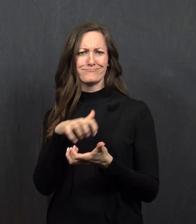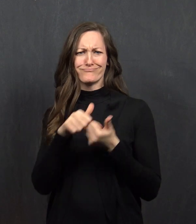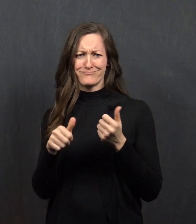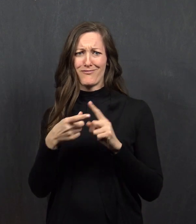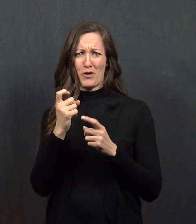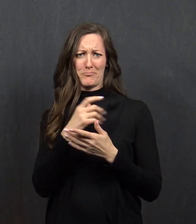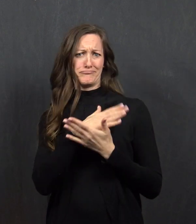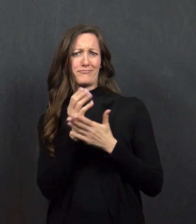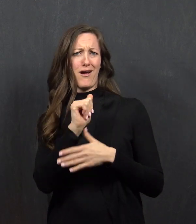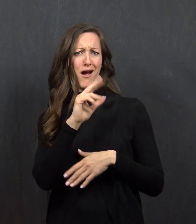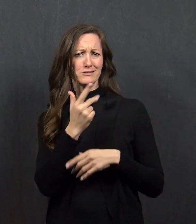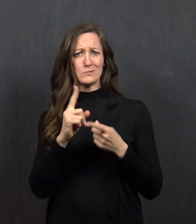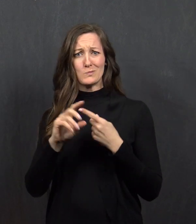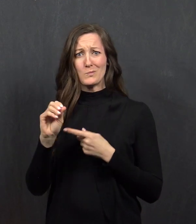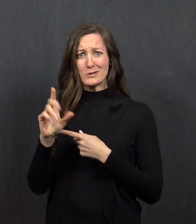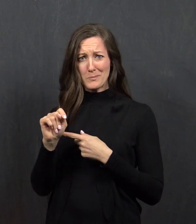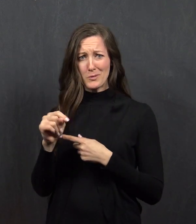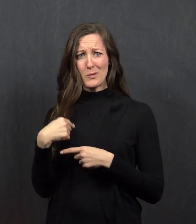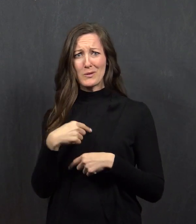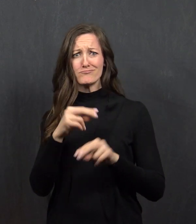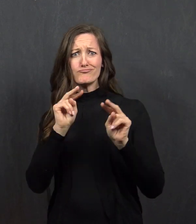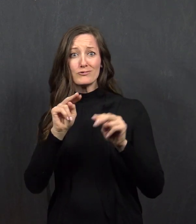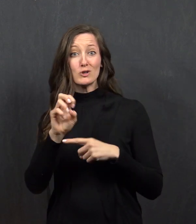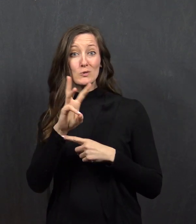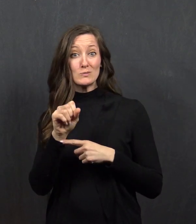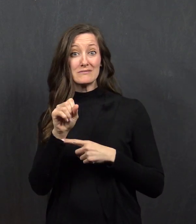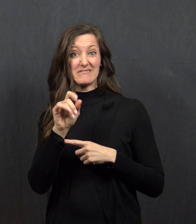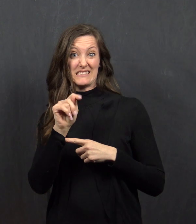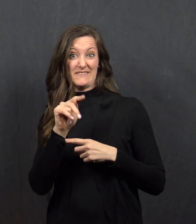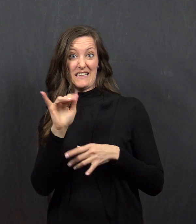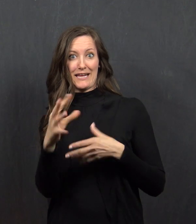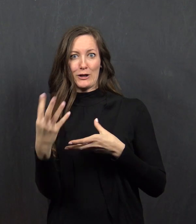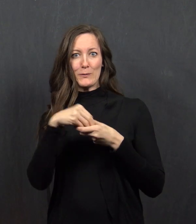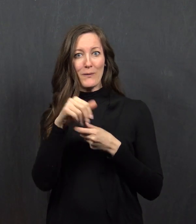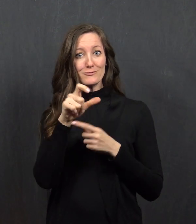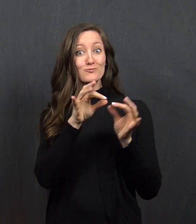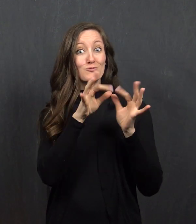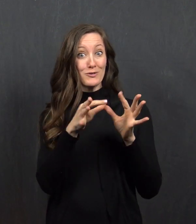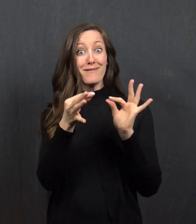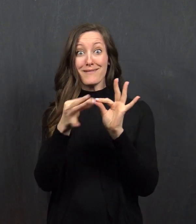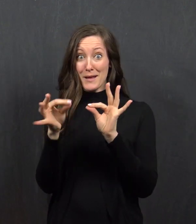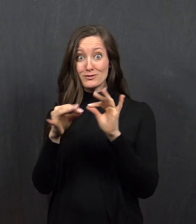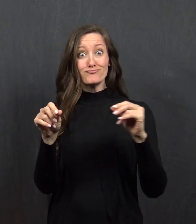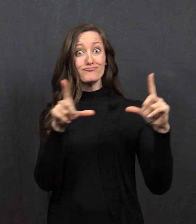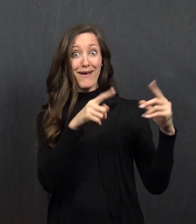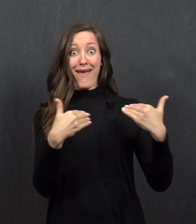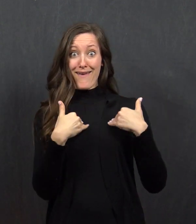leaving behind a trail of destruction from August to October. We also watched the news coverage that included ASL interpreters and captioning on screen,